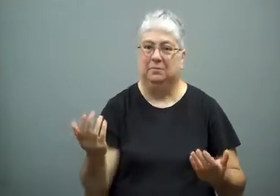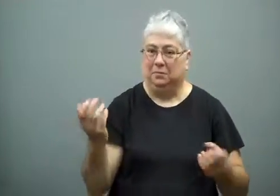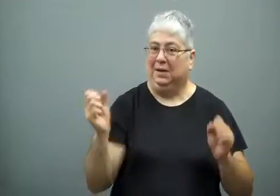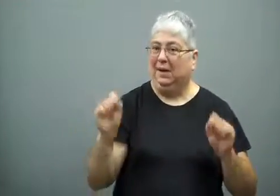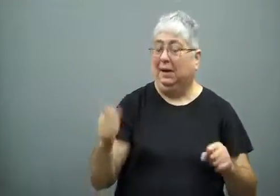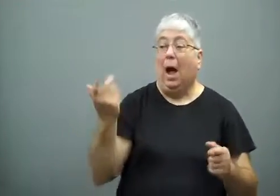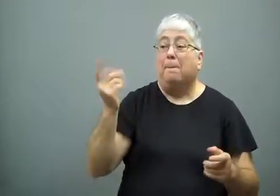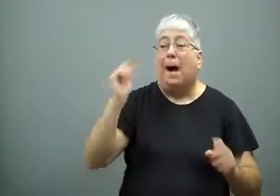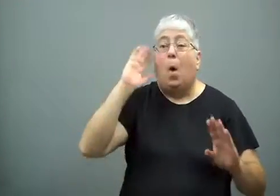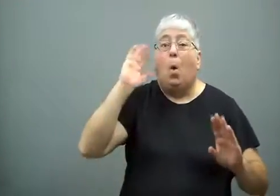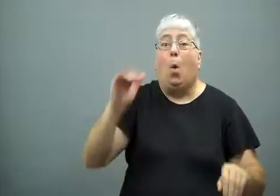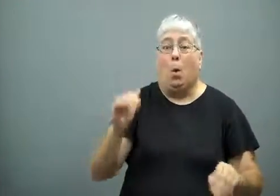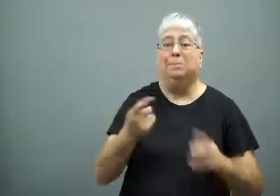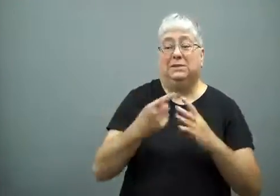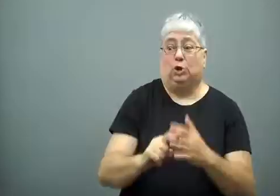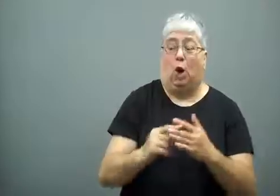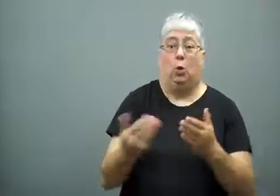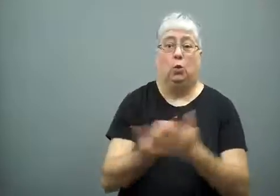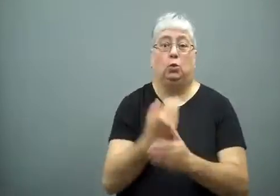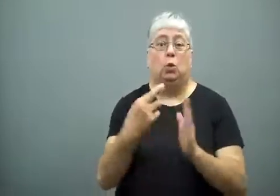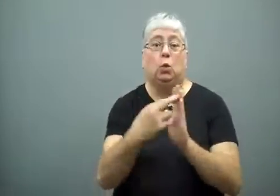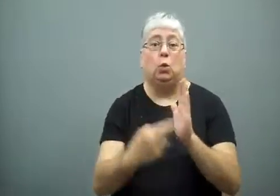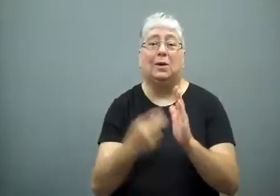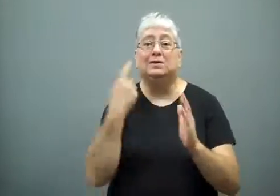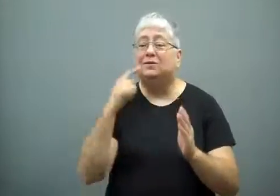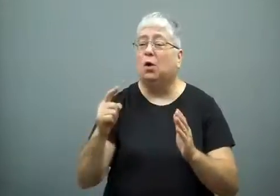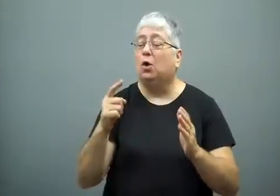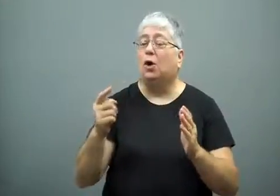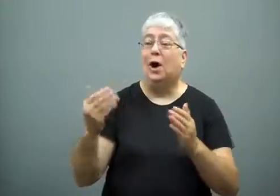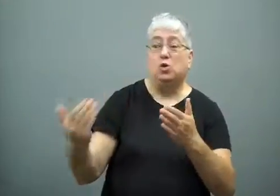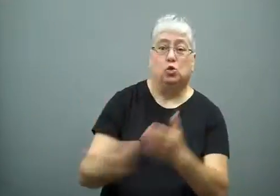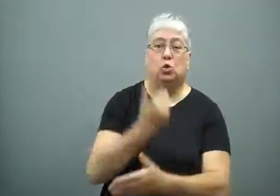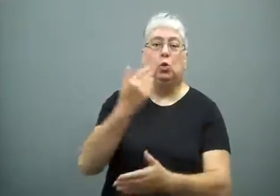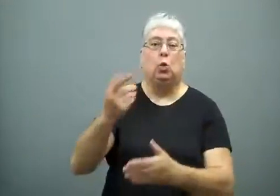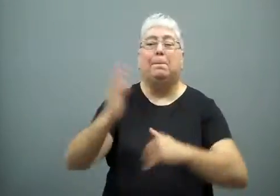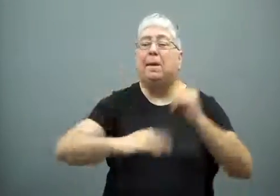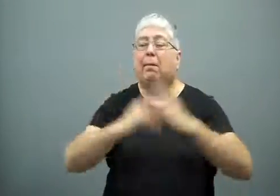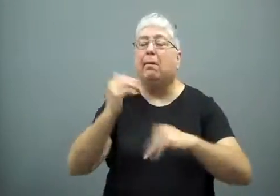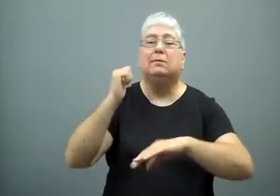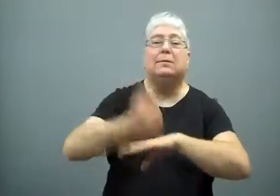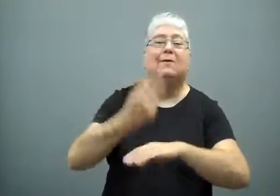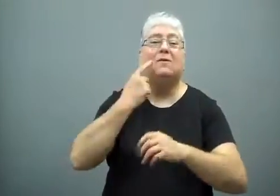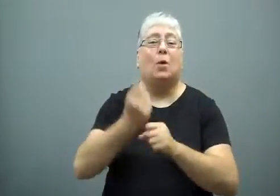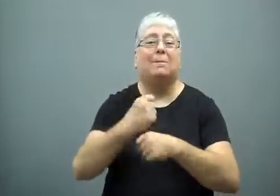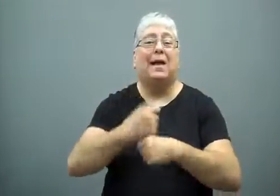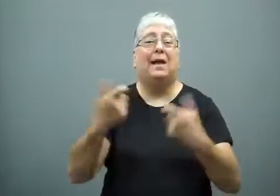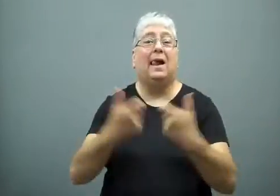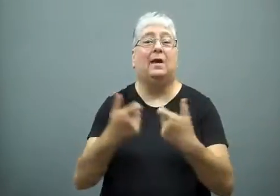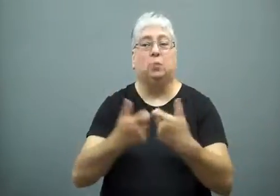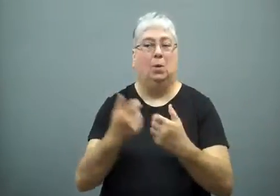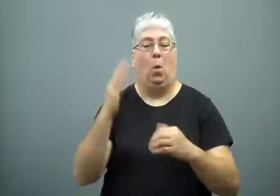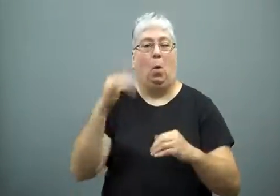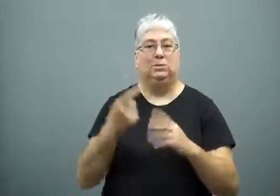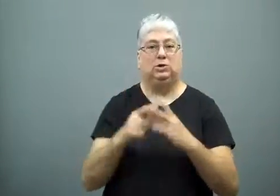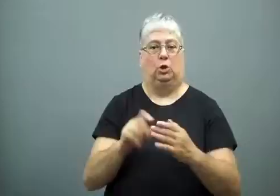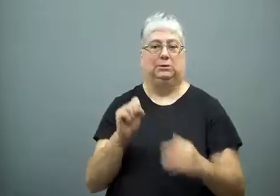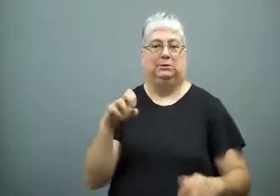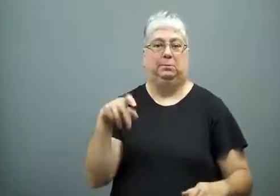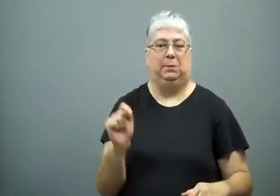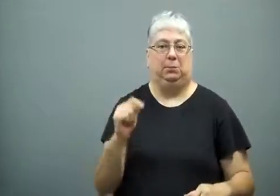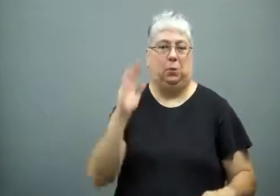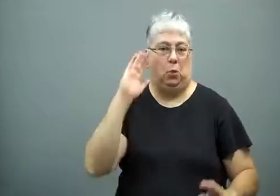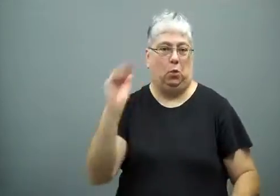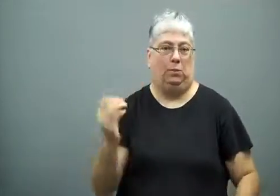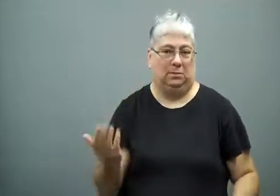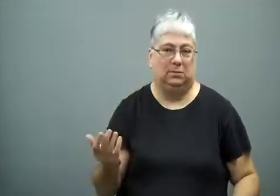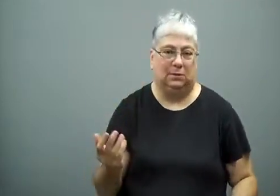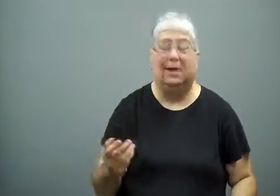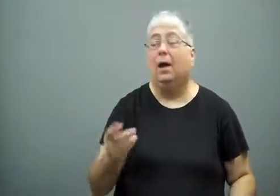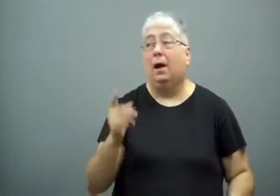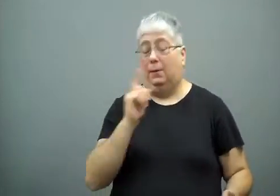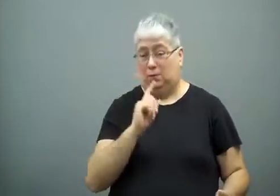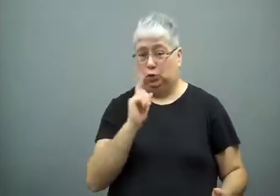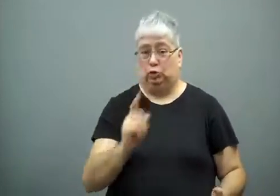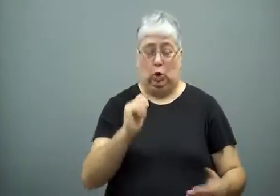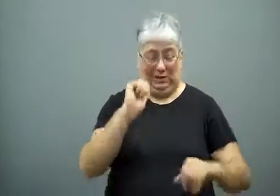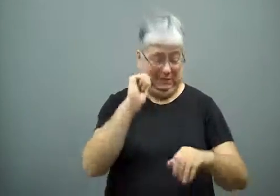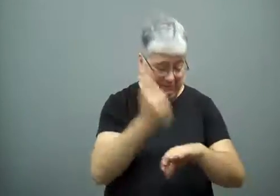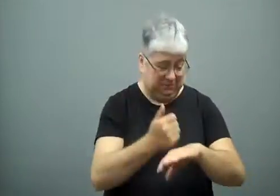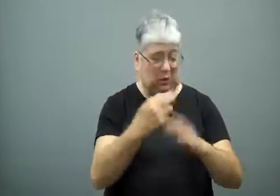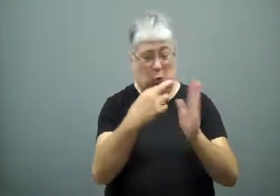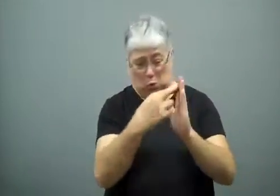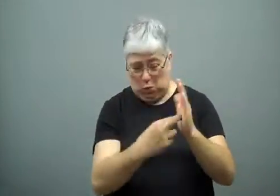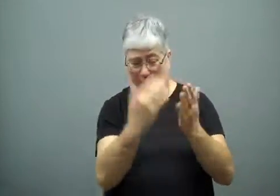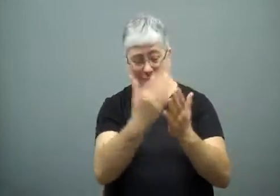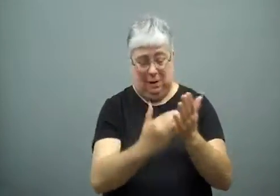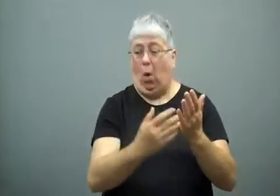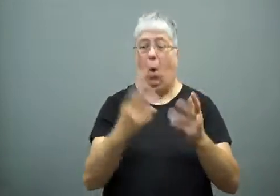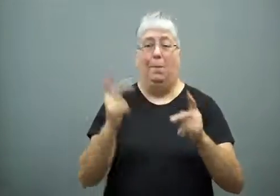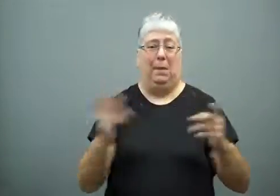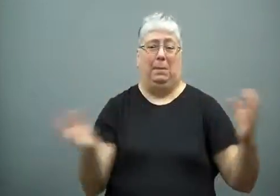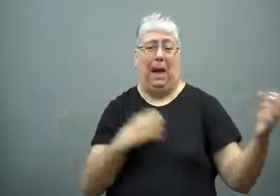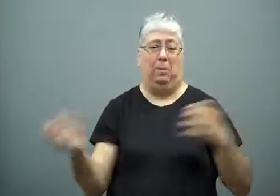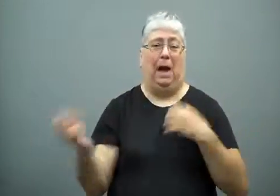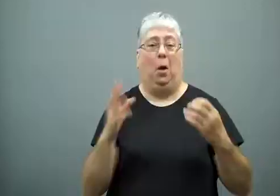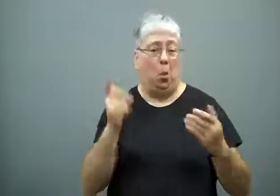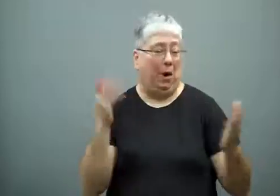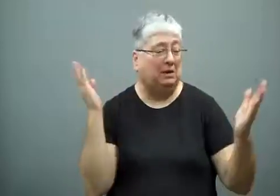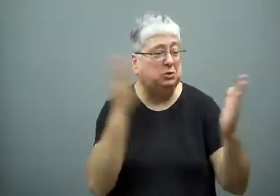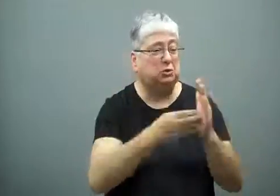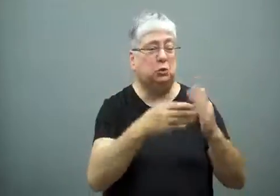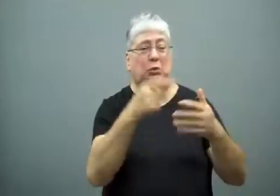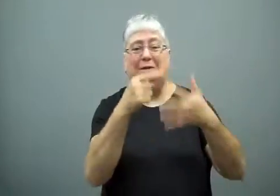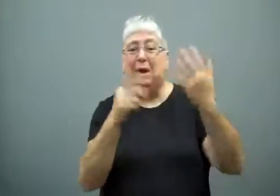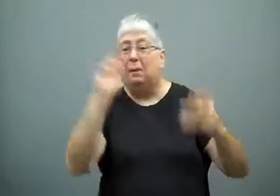It's hoped that regulations for new power plants will be in place by September.